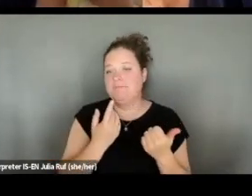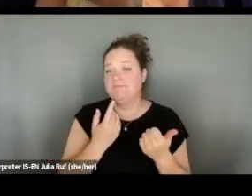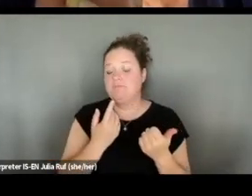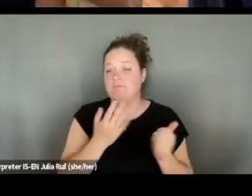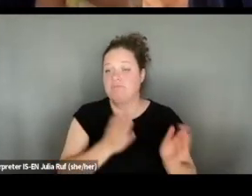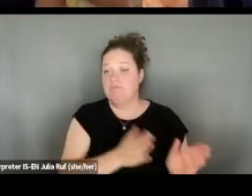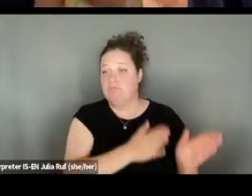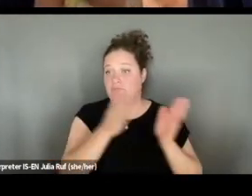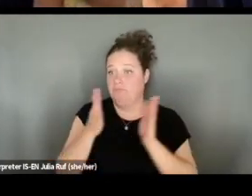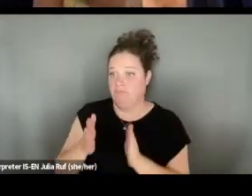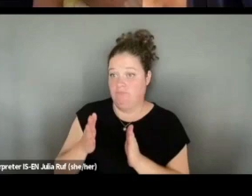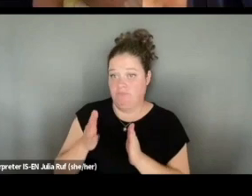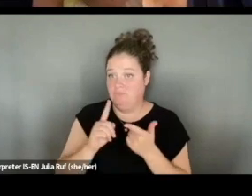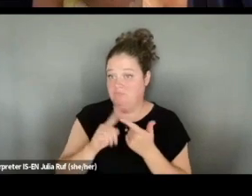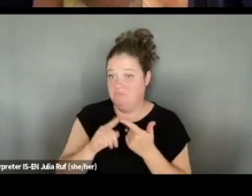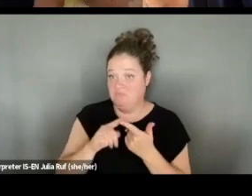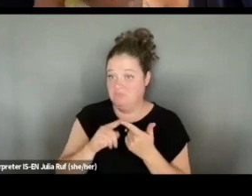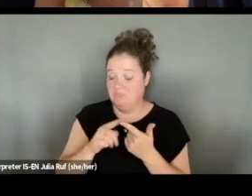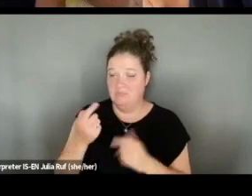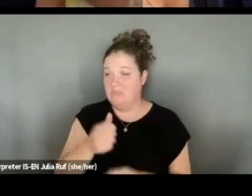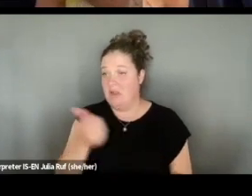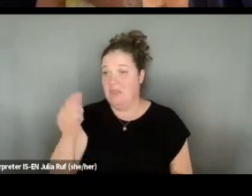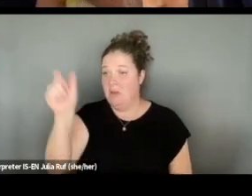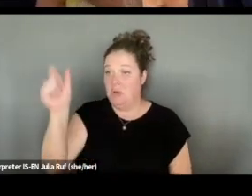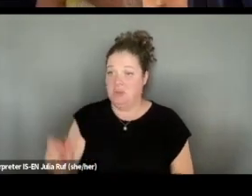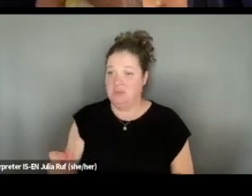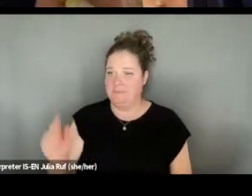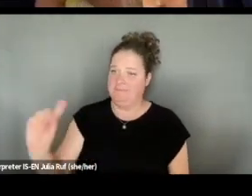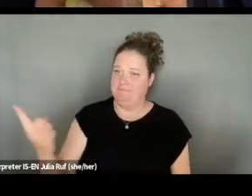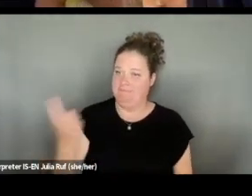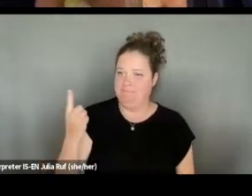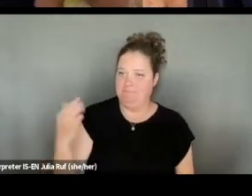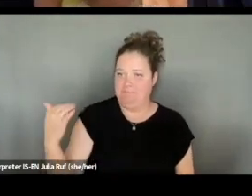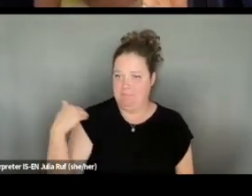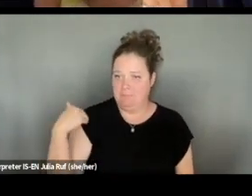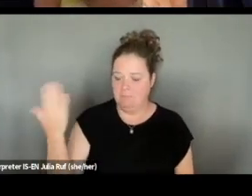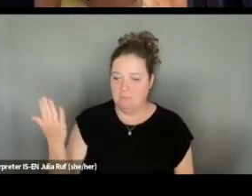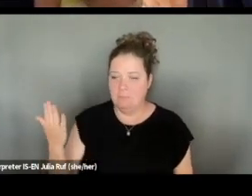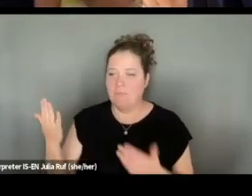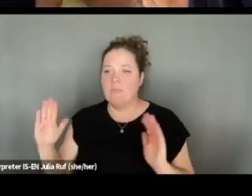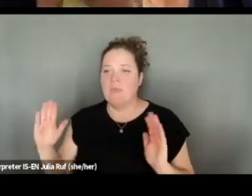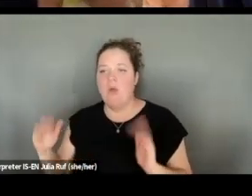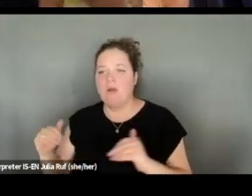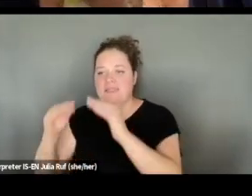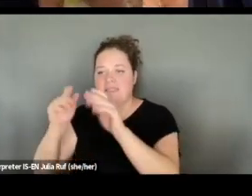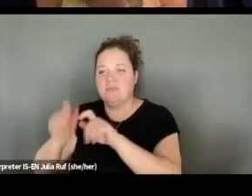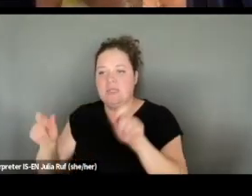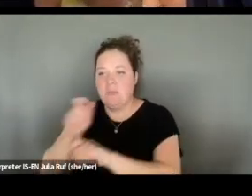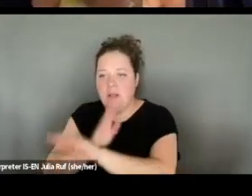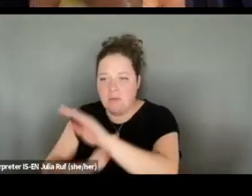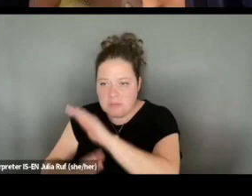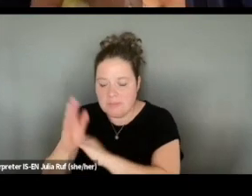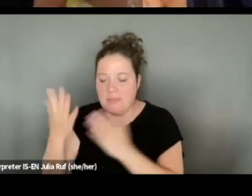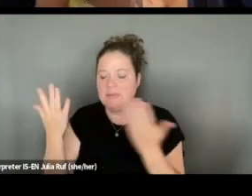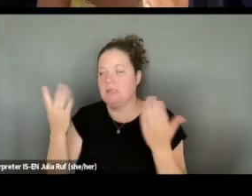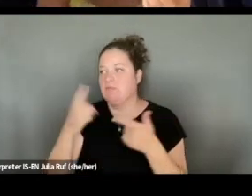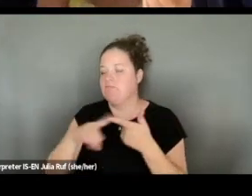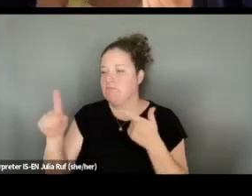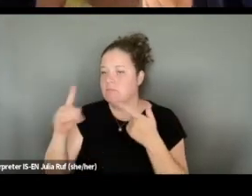it. Or, it could be somebody coming to us. Often, this is the disabled persons organizations or universities